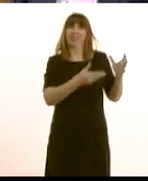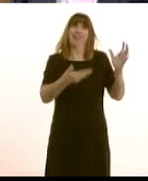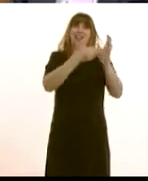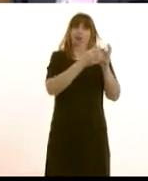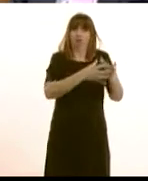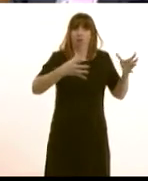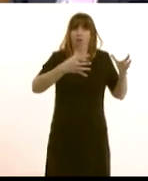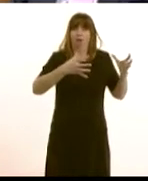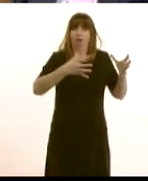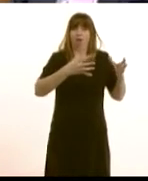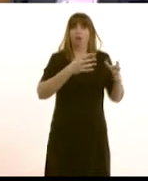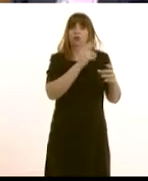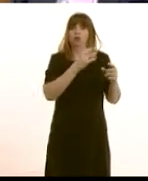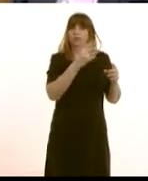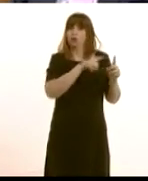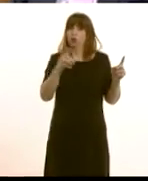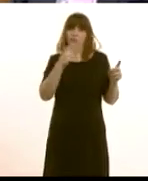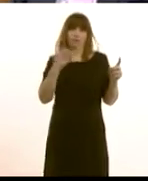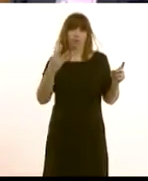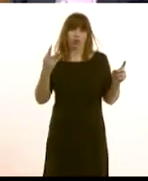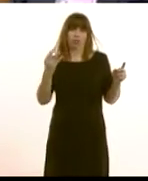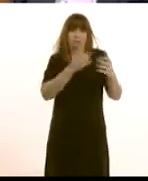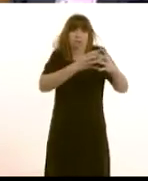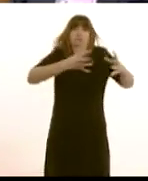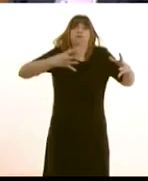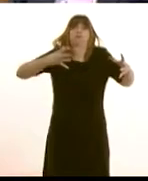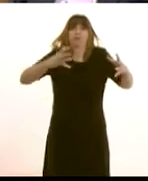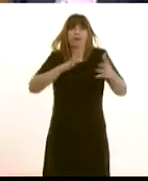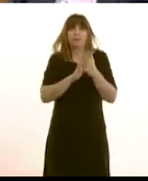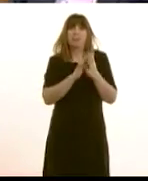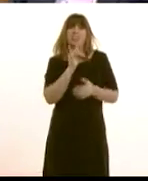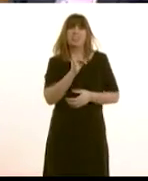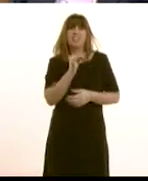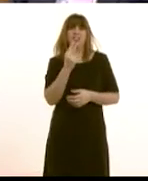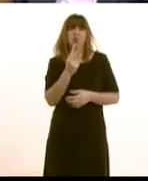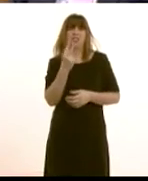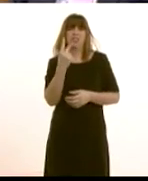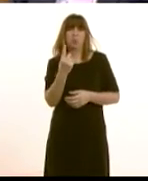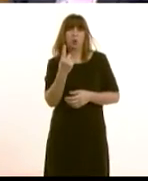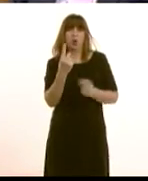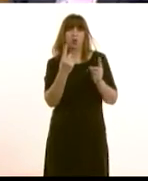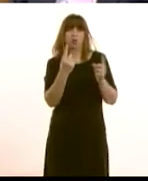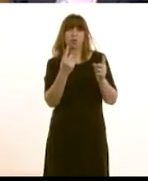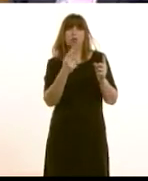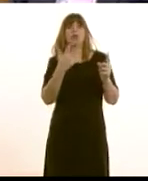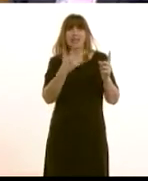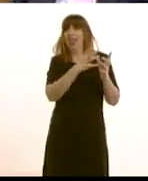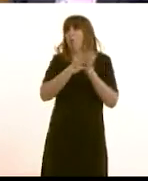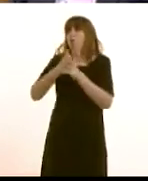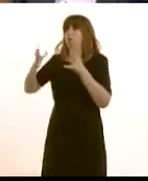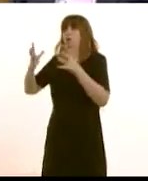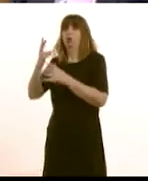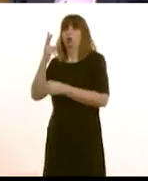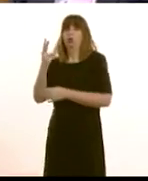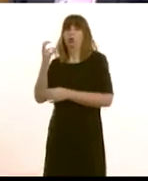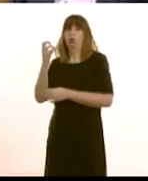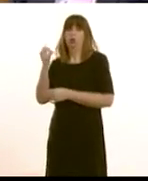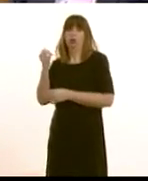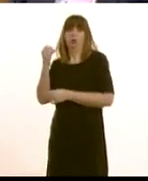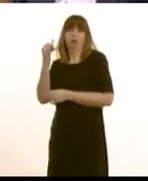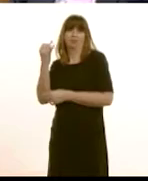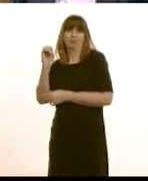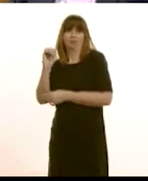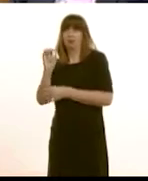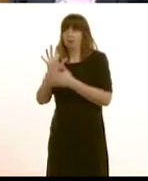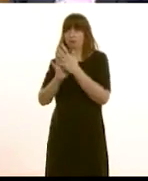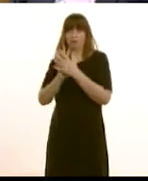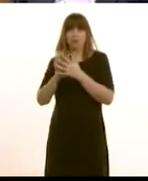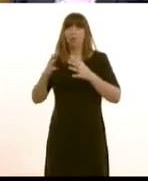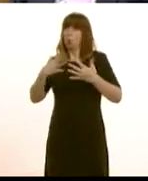2004 and 2014óup by 721 to 2,270. That is a sign that Wales is a place to work, that